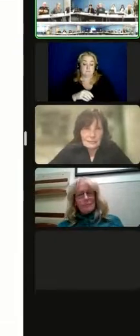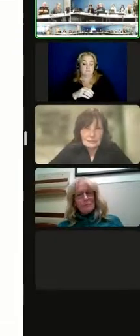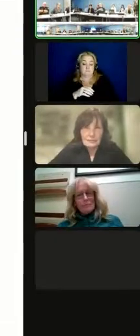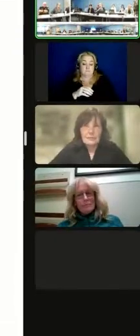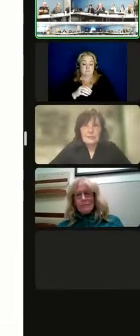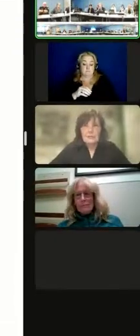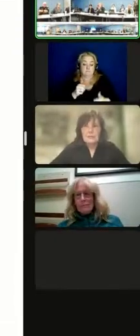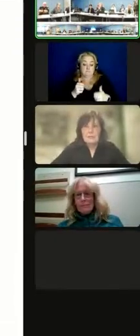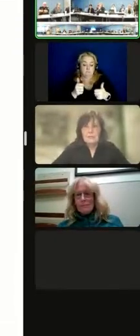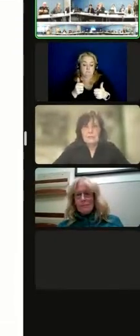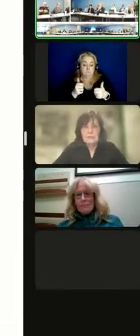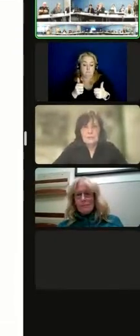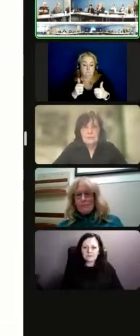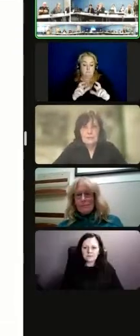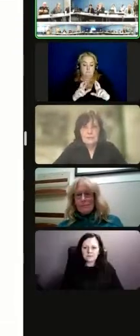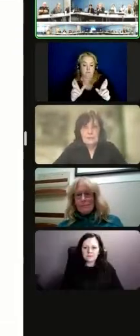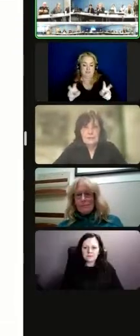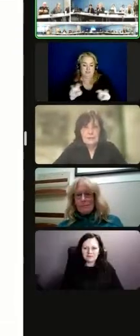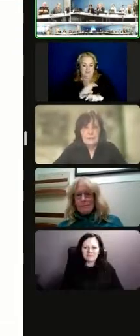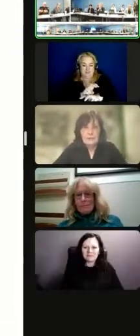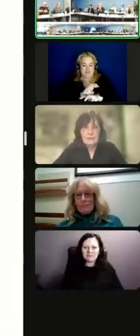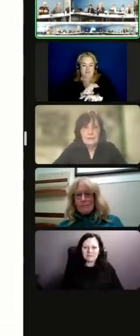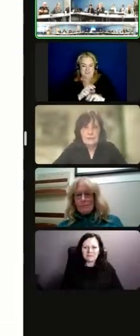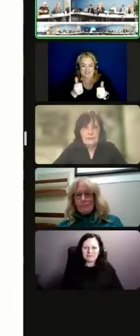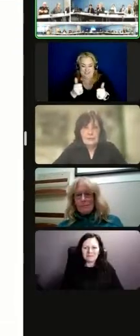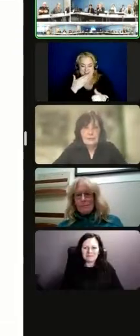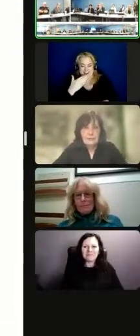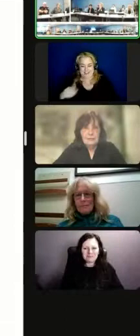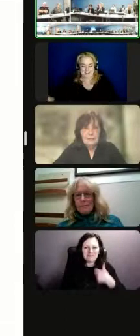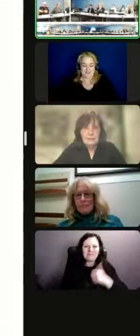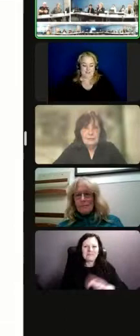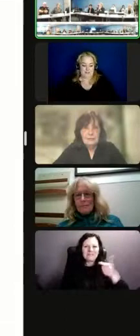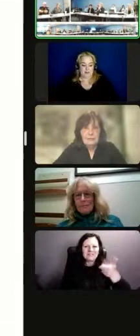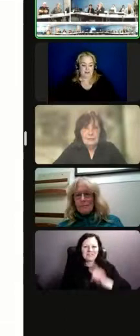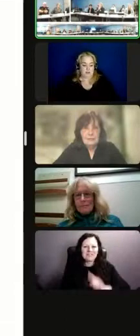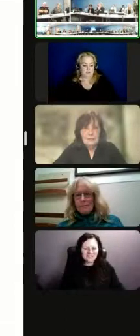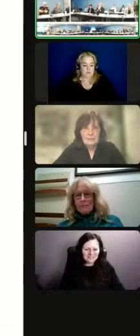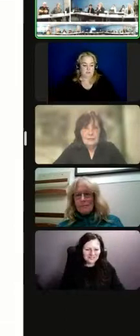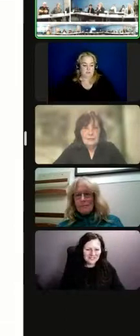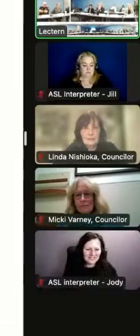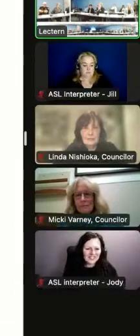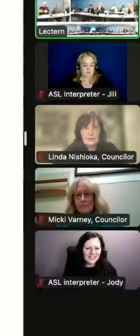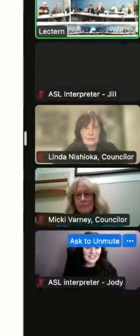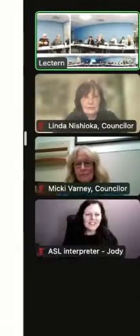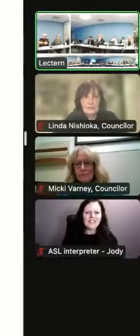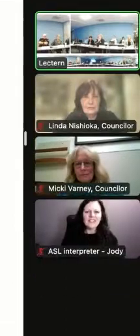THERE'S AN OBSERVATION.